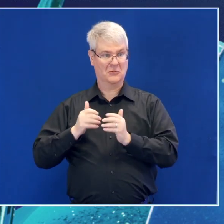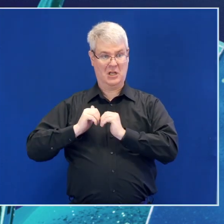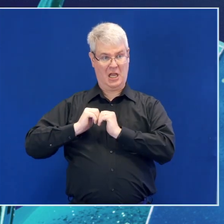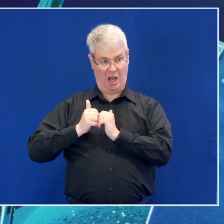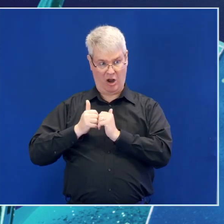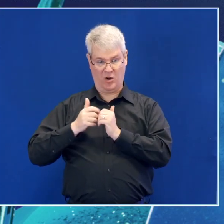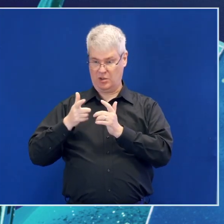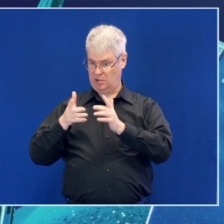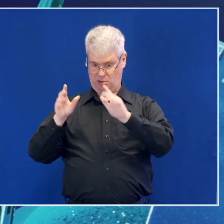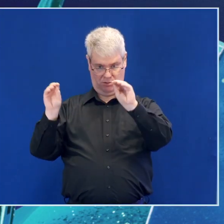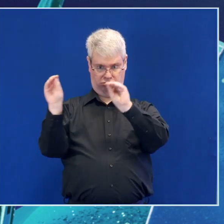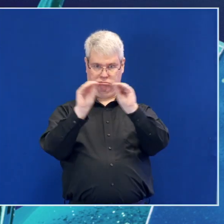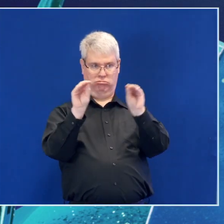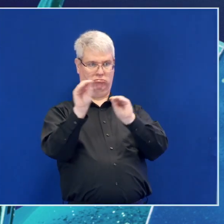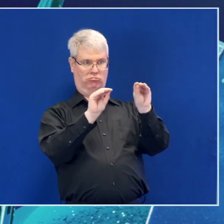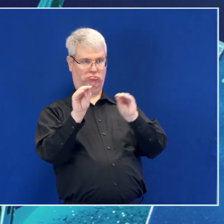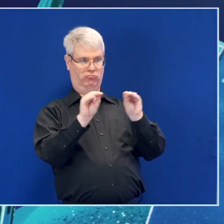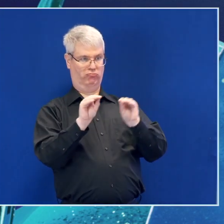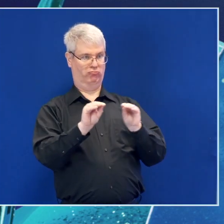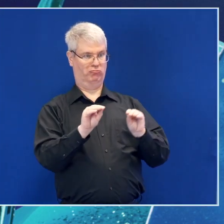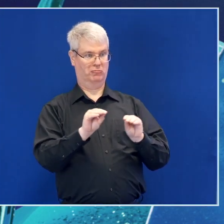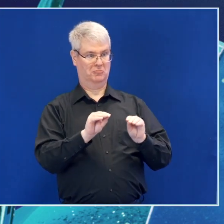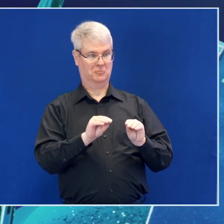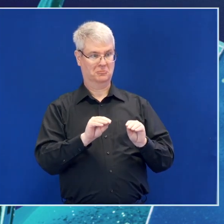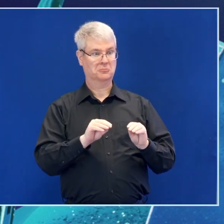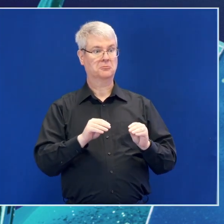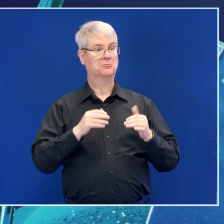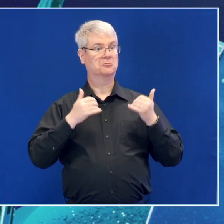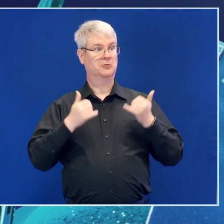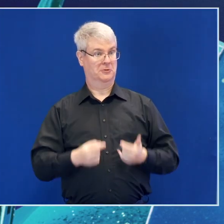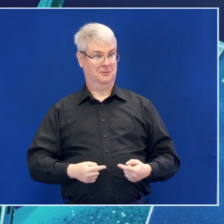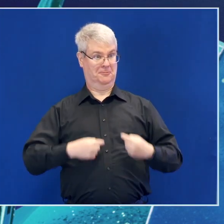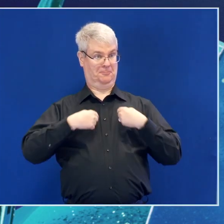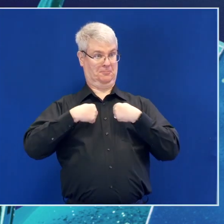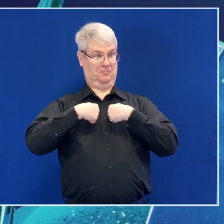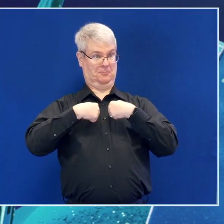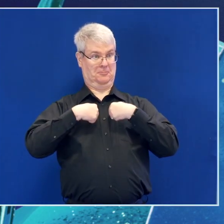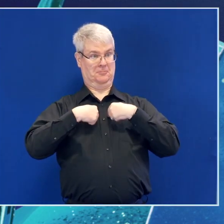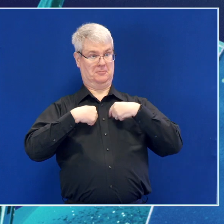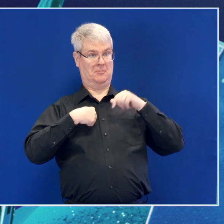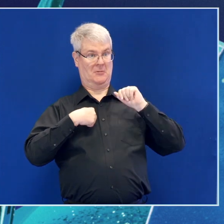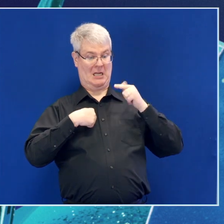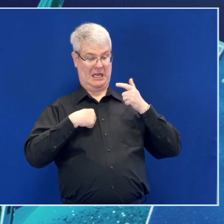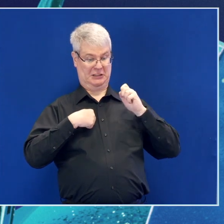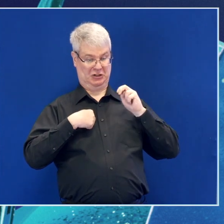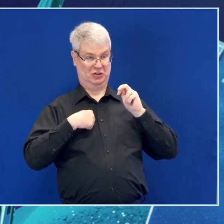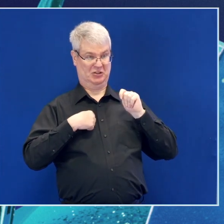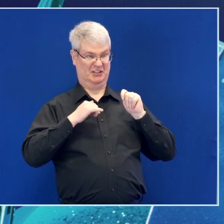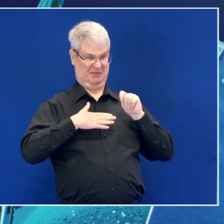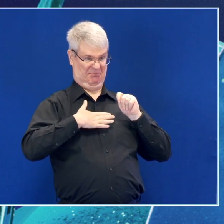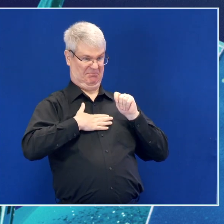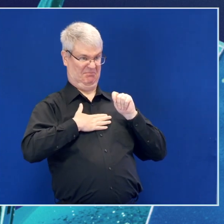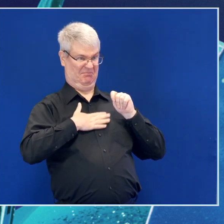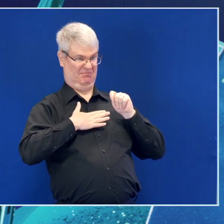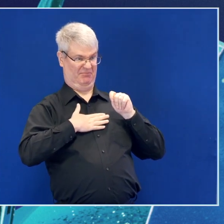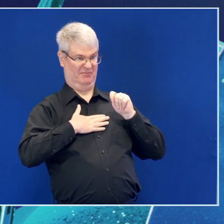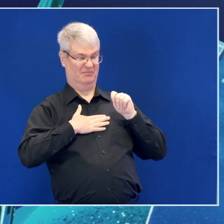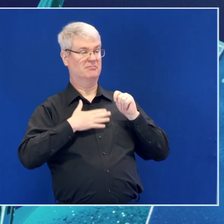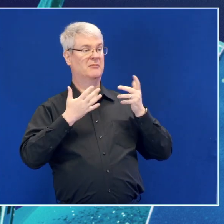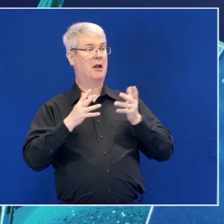So I want to talk about an agent that I built. So this is the meeting summary email generator. And this is user-created.